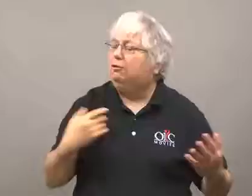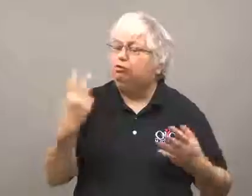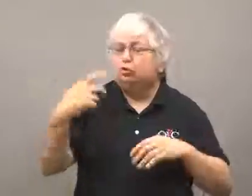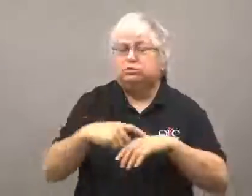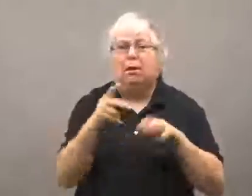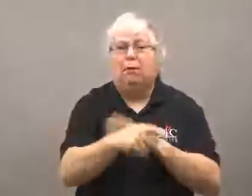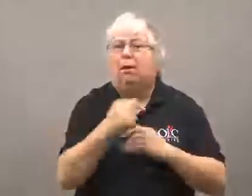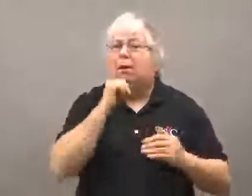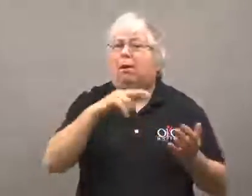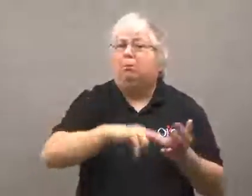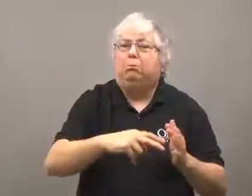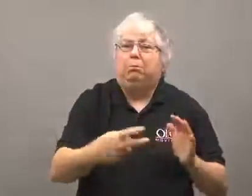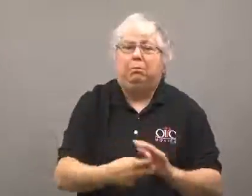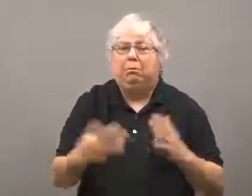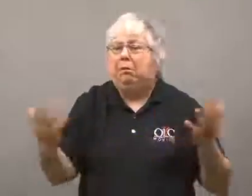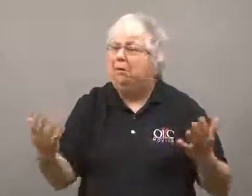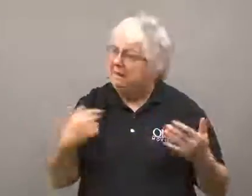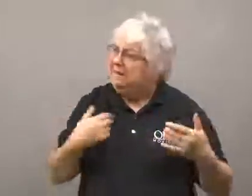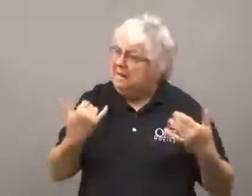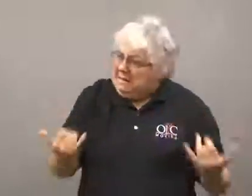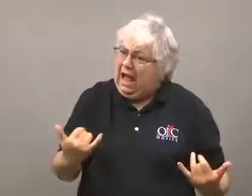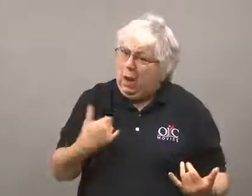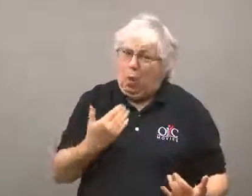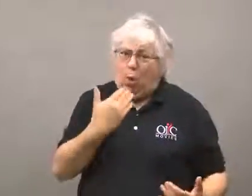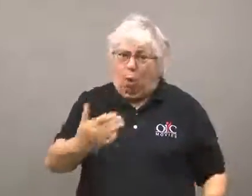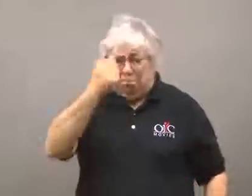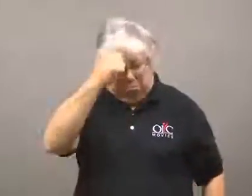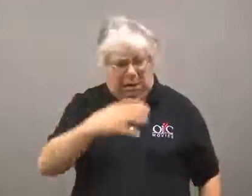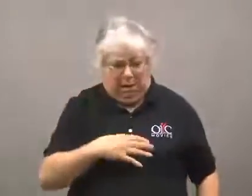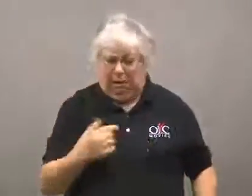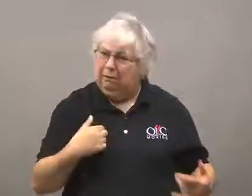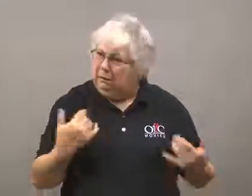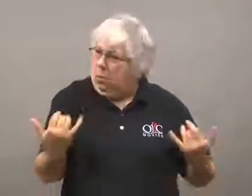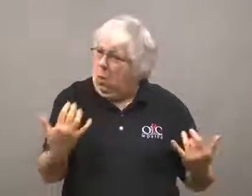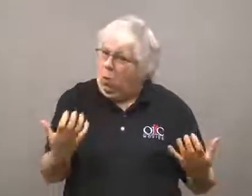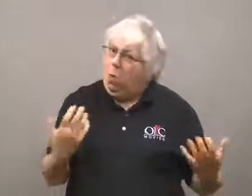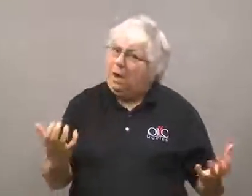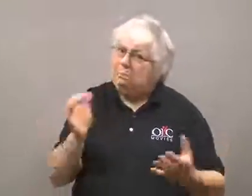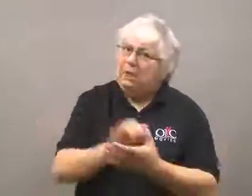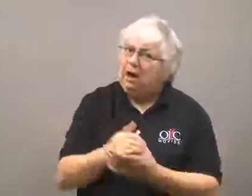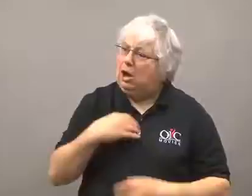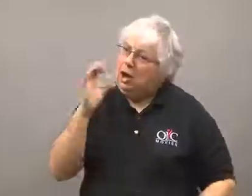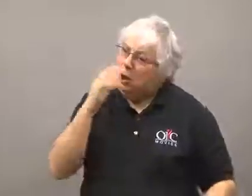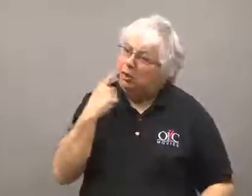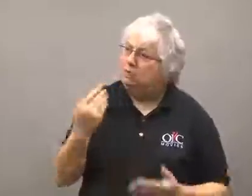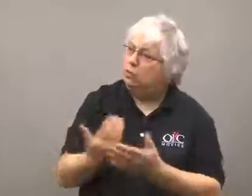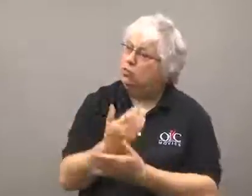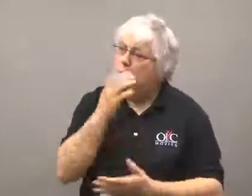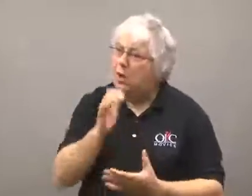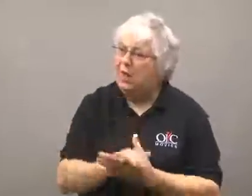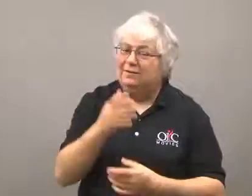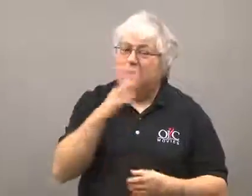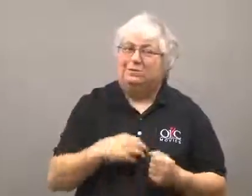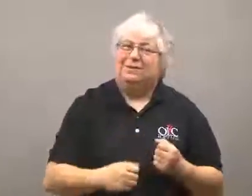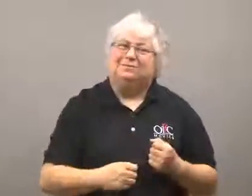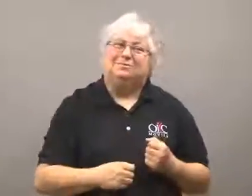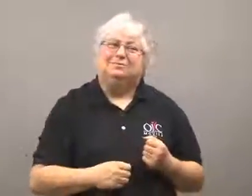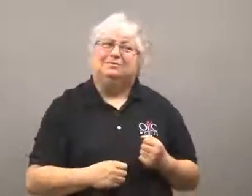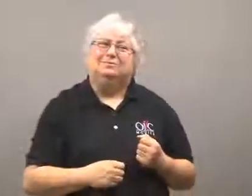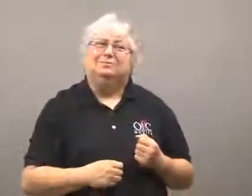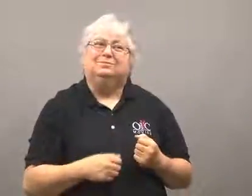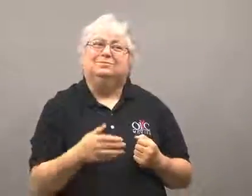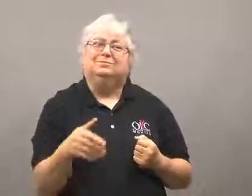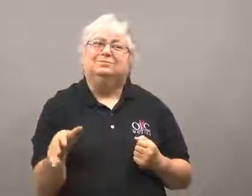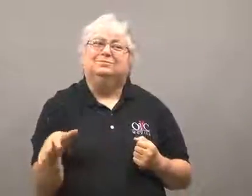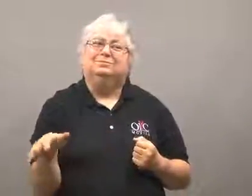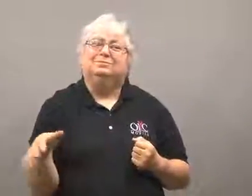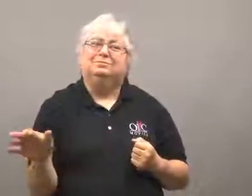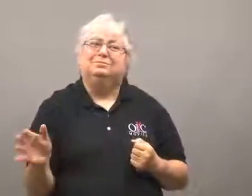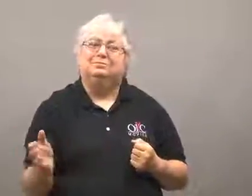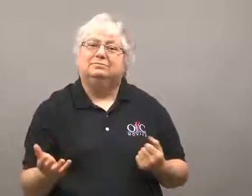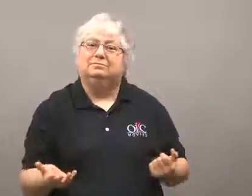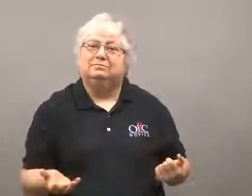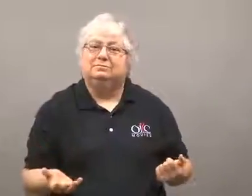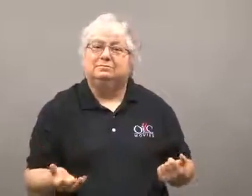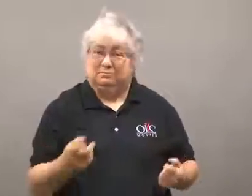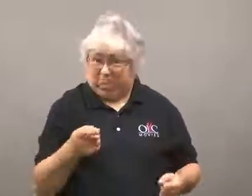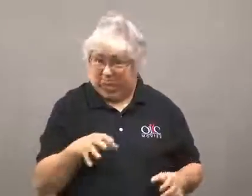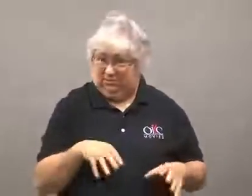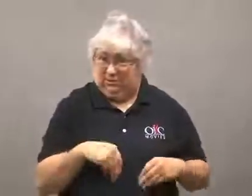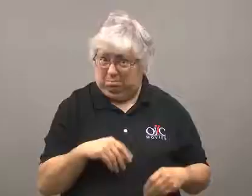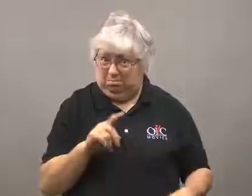The two killings weren't intentional, he was a good man now.